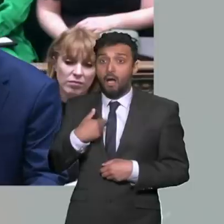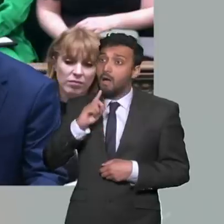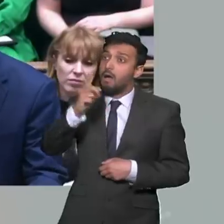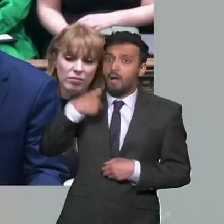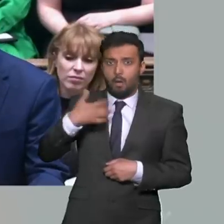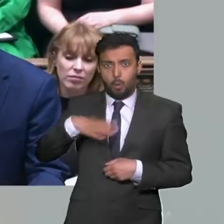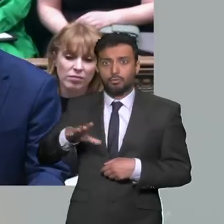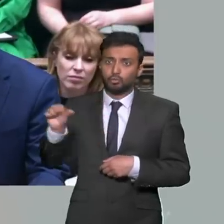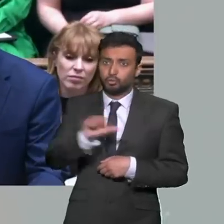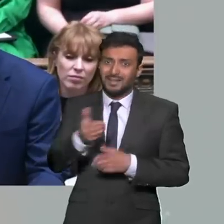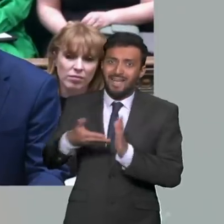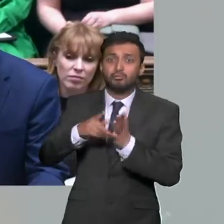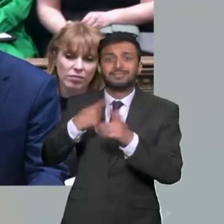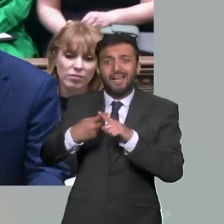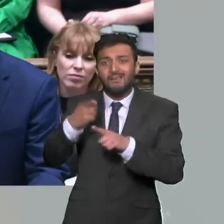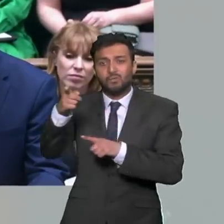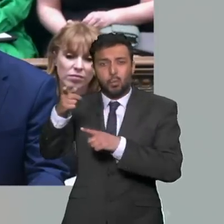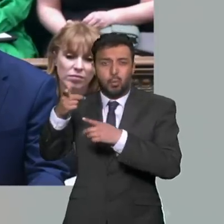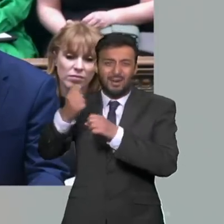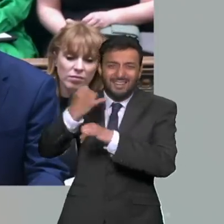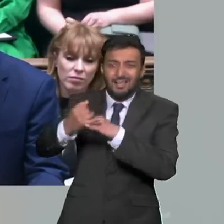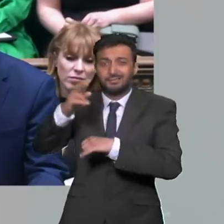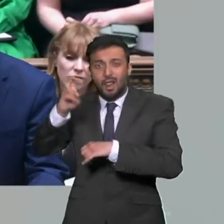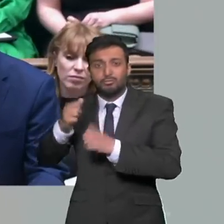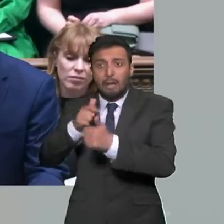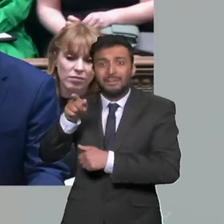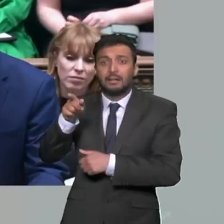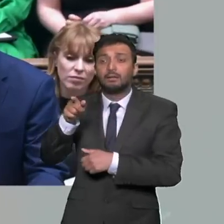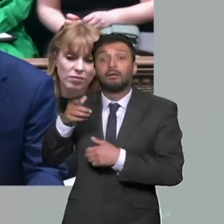was not just complacency on inflation, which is now through the roof; and it was not just